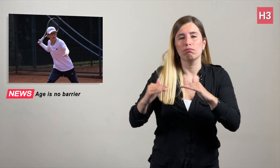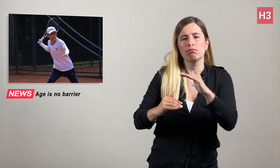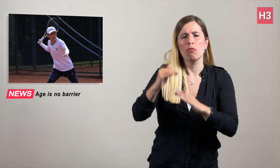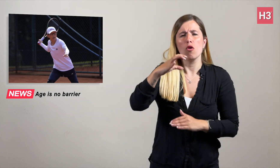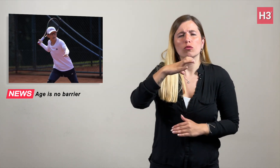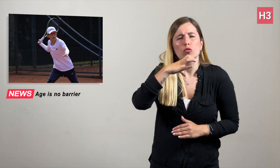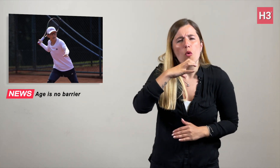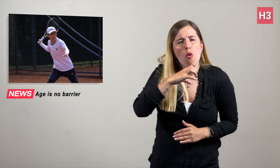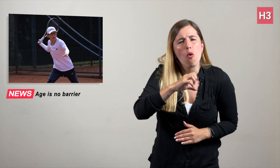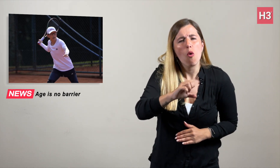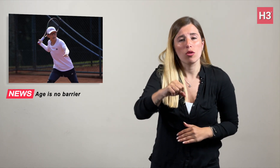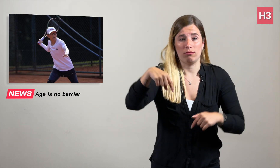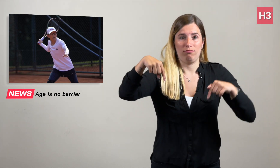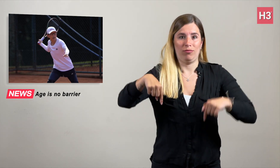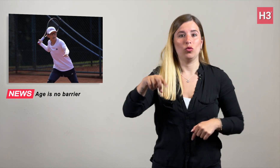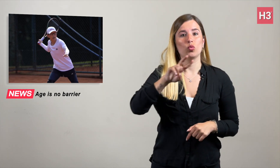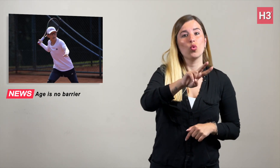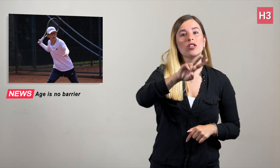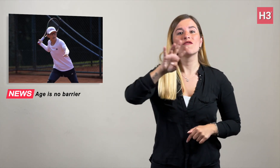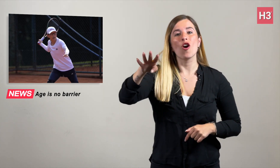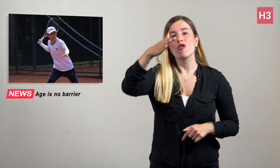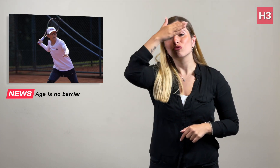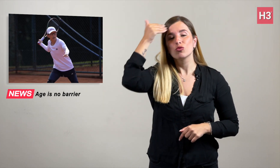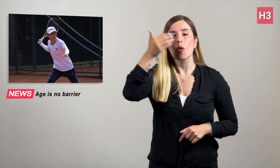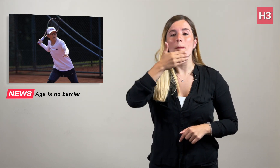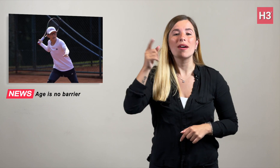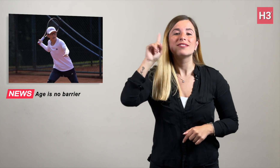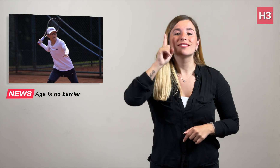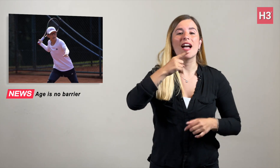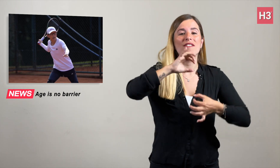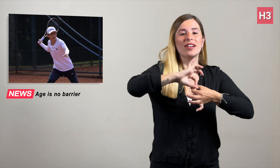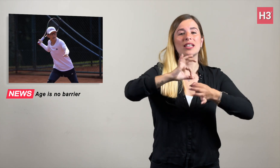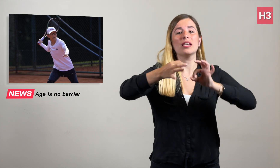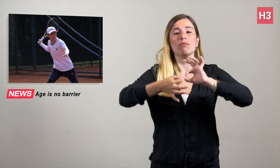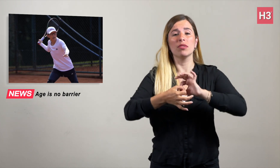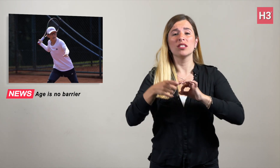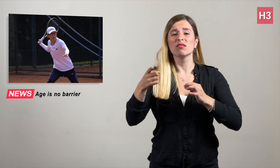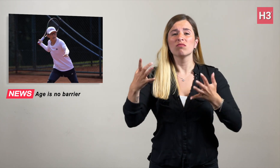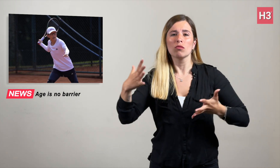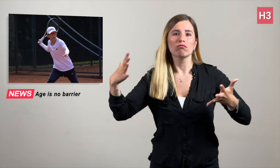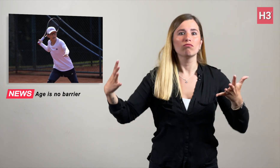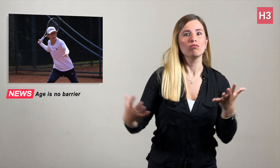the oldest athlete at the 24th Summer Deaflympics.